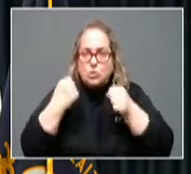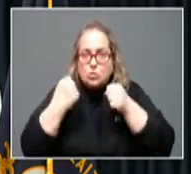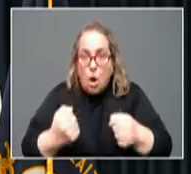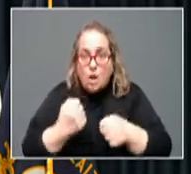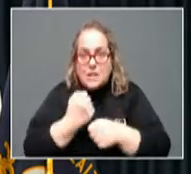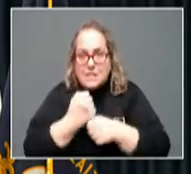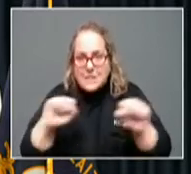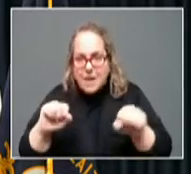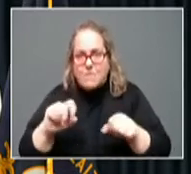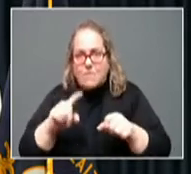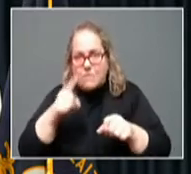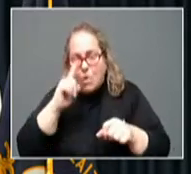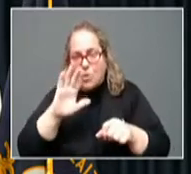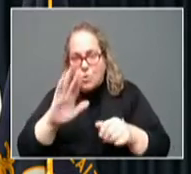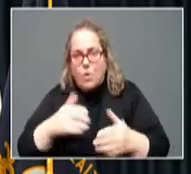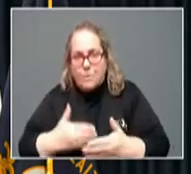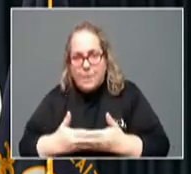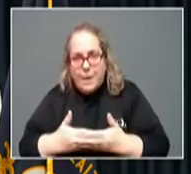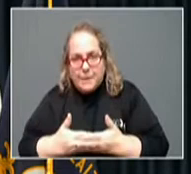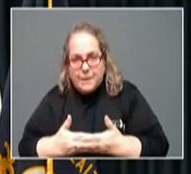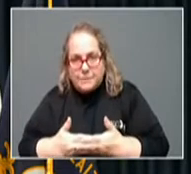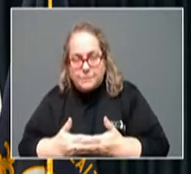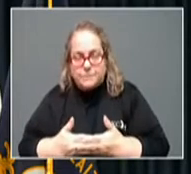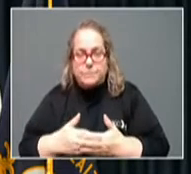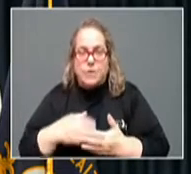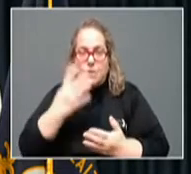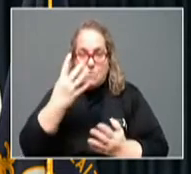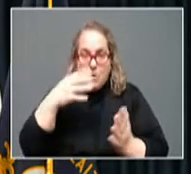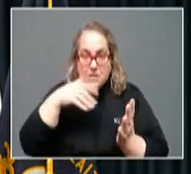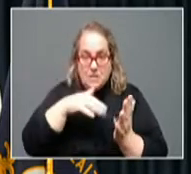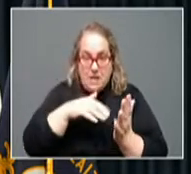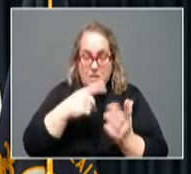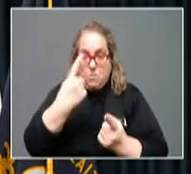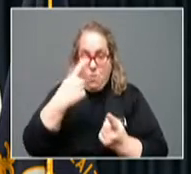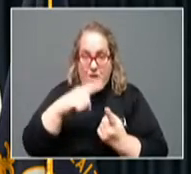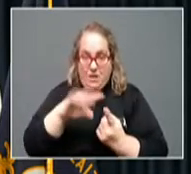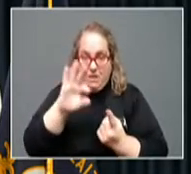studies. I'll just mention briefly, There was one in February February 10